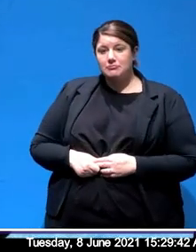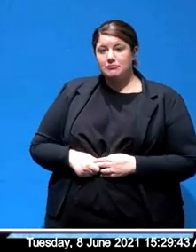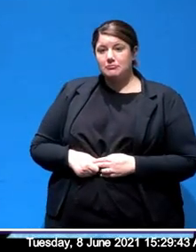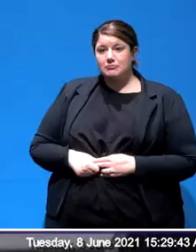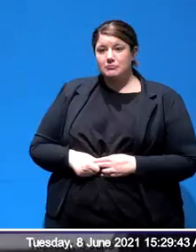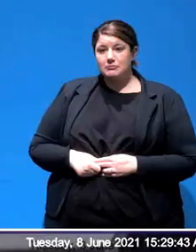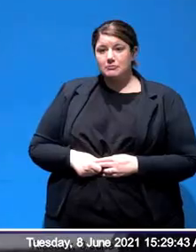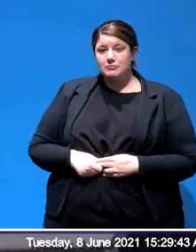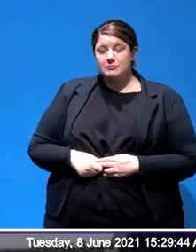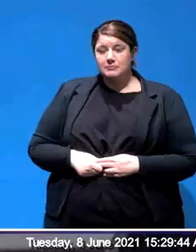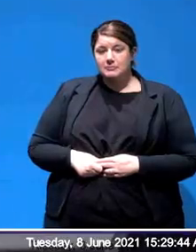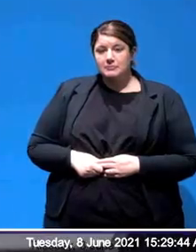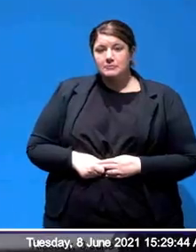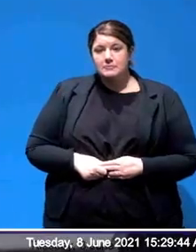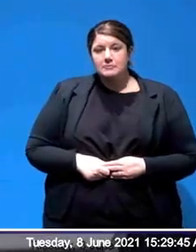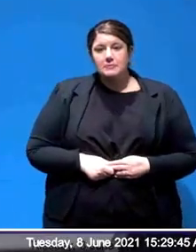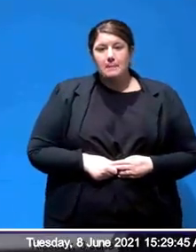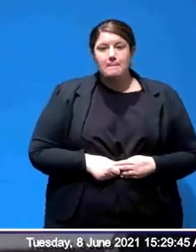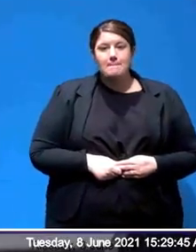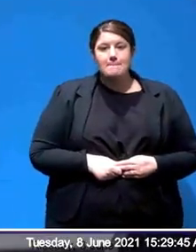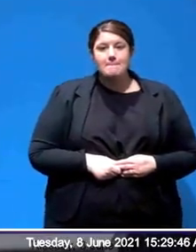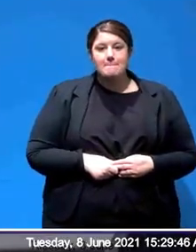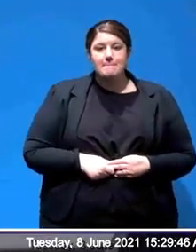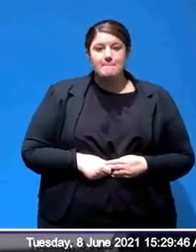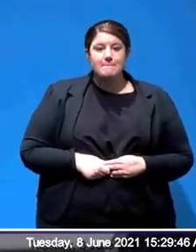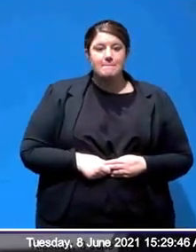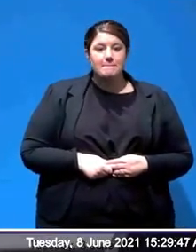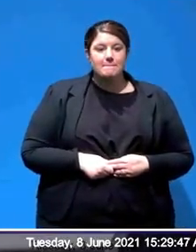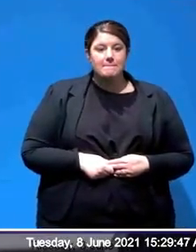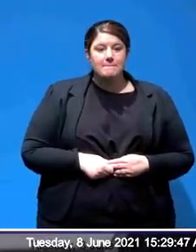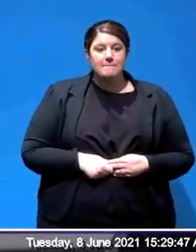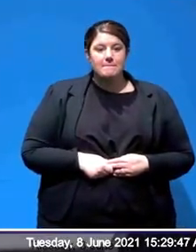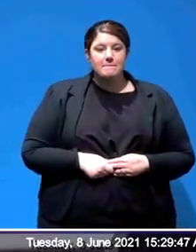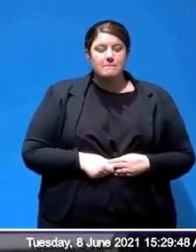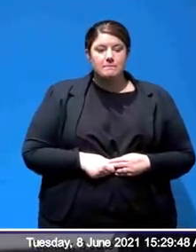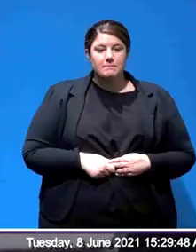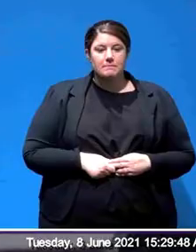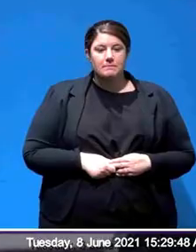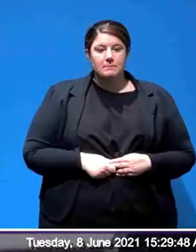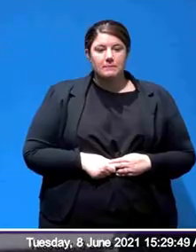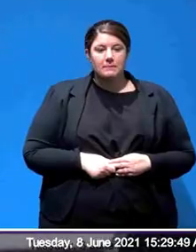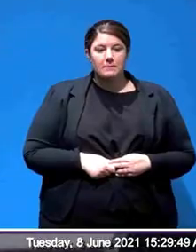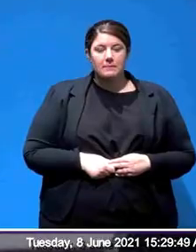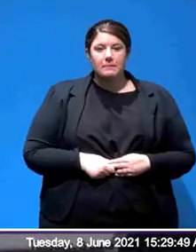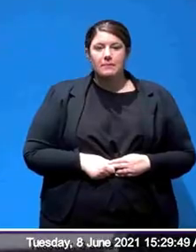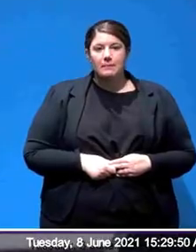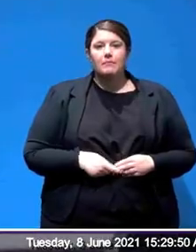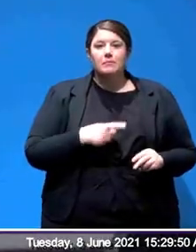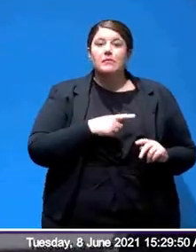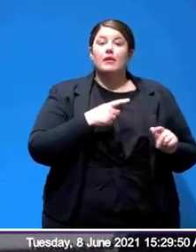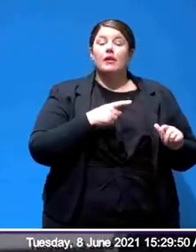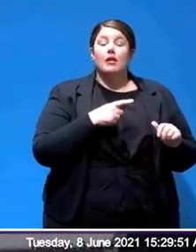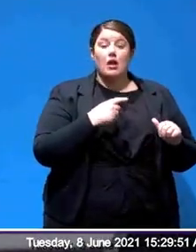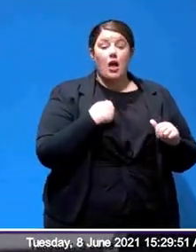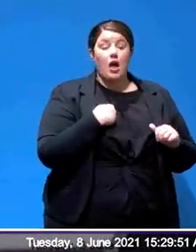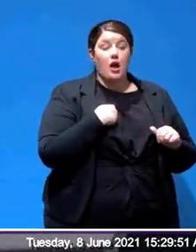But the training that --- so I did become aware that the RiskMan system was